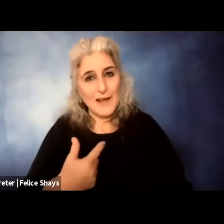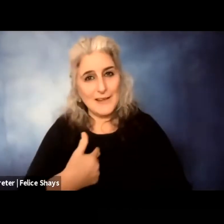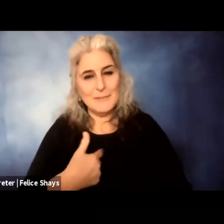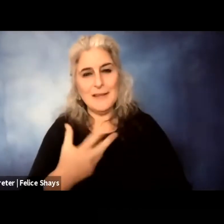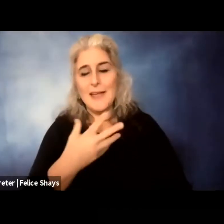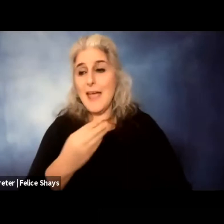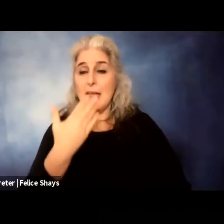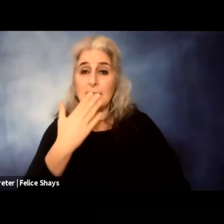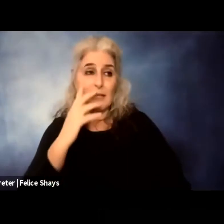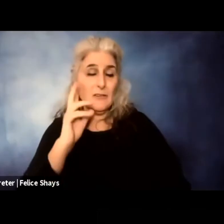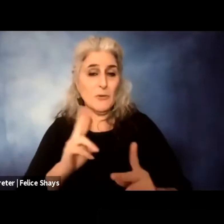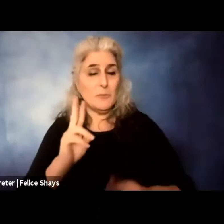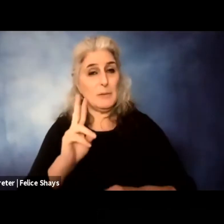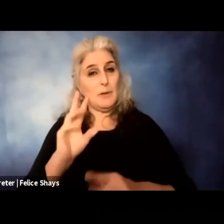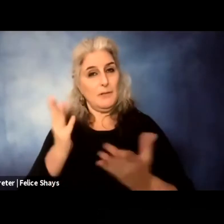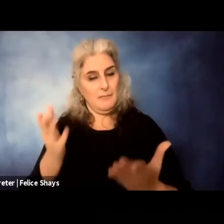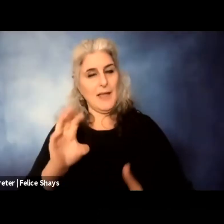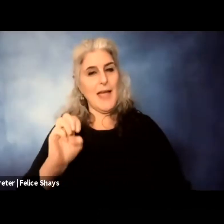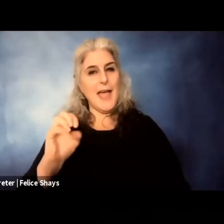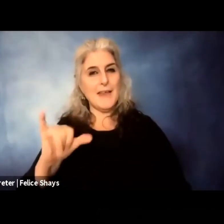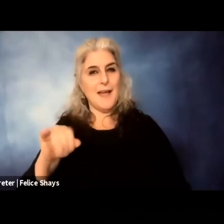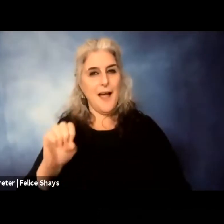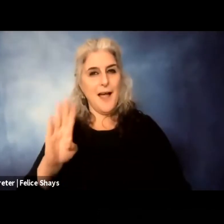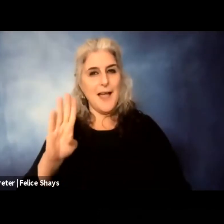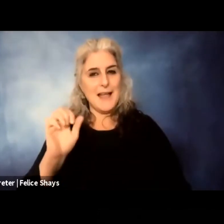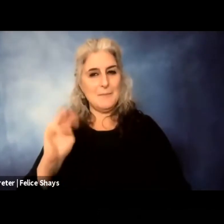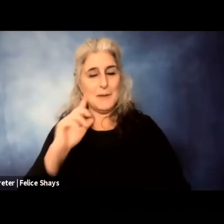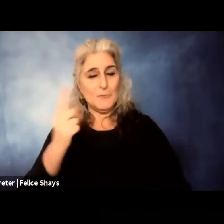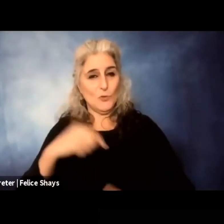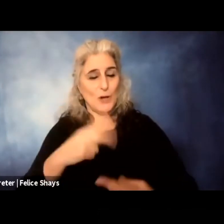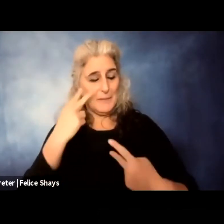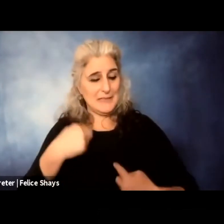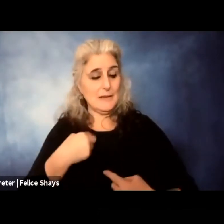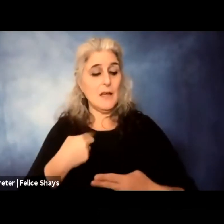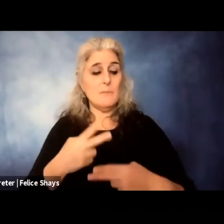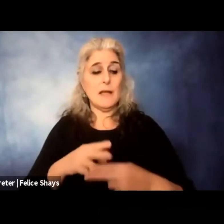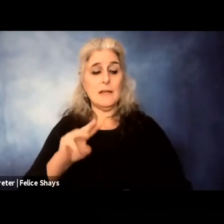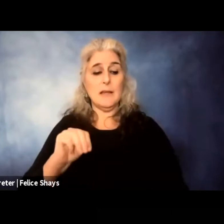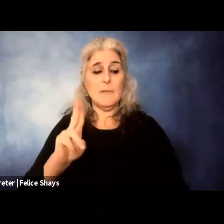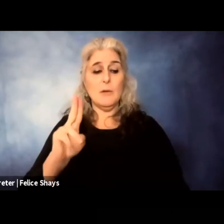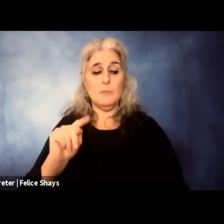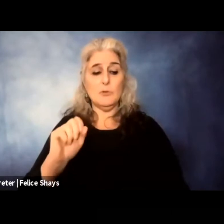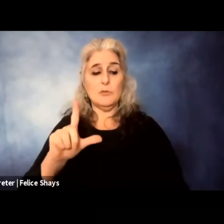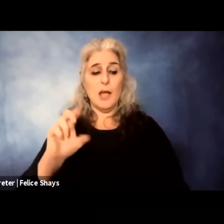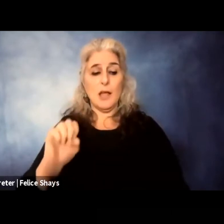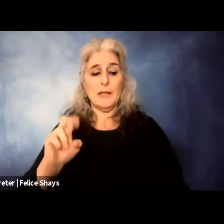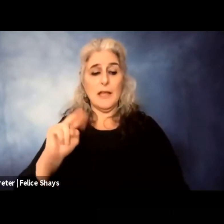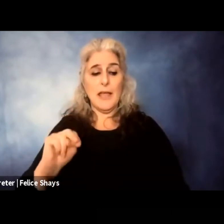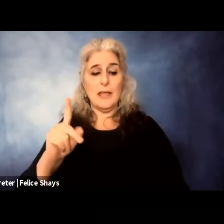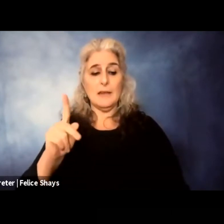folks at Eyebeam to come out and see me. My name is Mutale Nkonde. I use she/her pronouns.